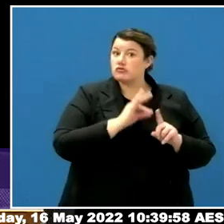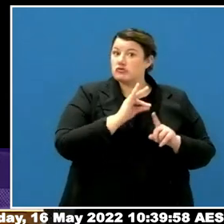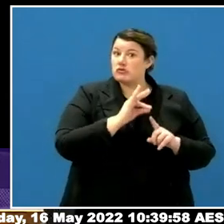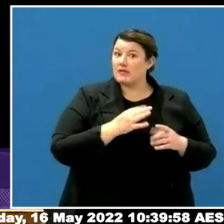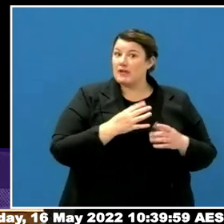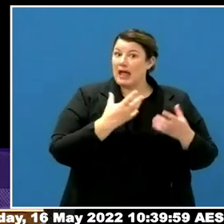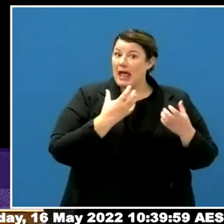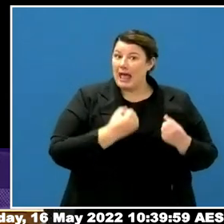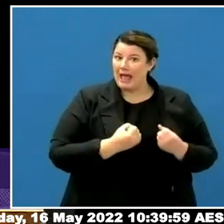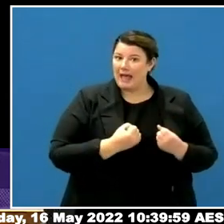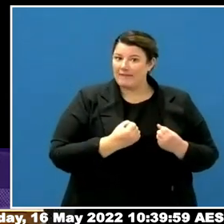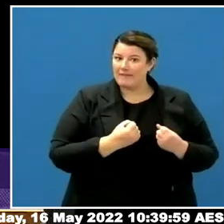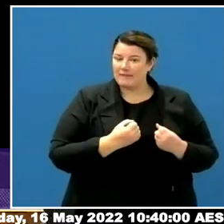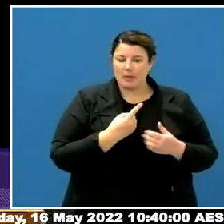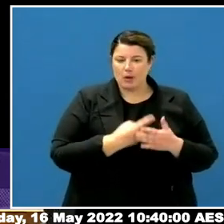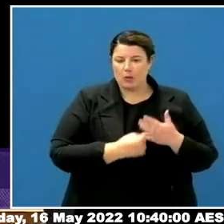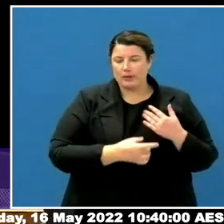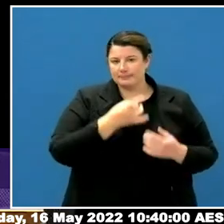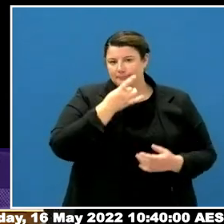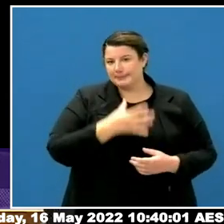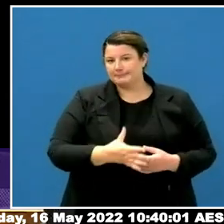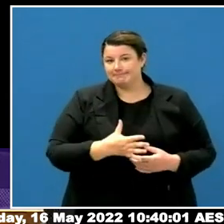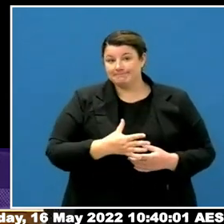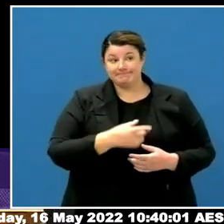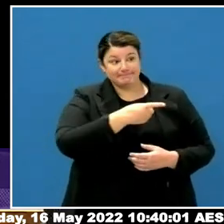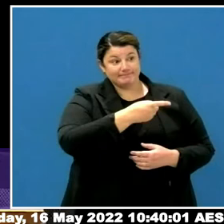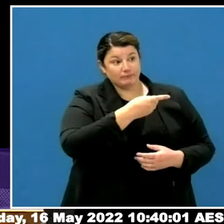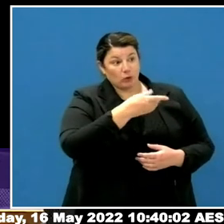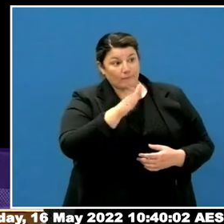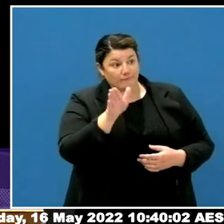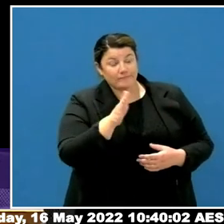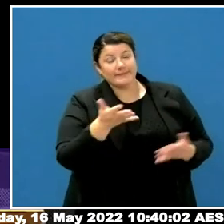Leader left, Lilly decided to withdraw Simon from the day program.